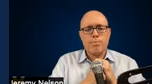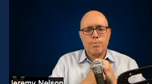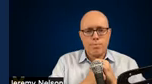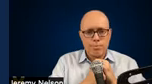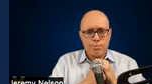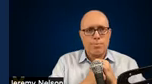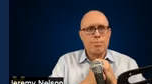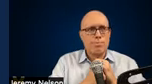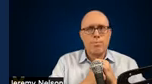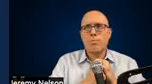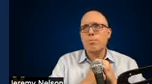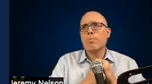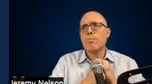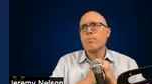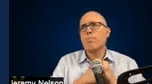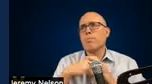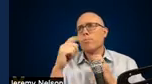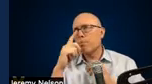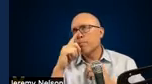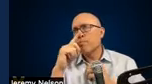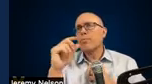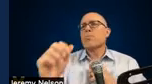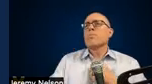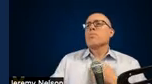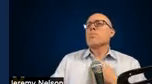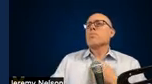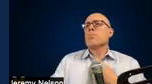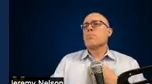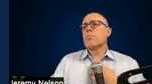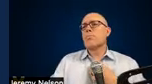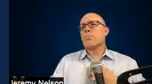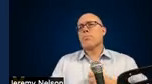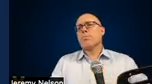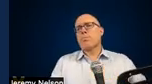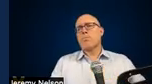the content that's going to go into our moocs so our main goal really is to make learning